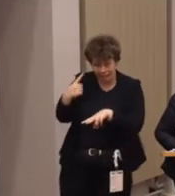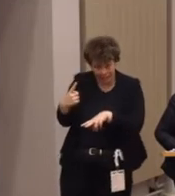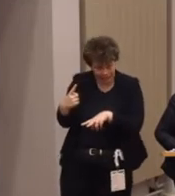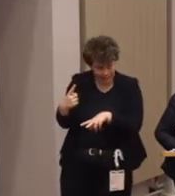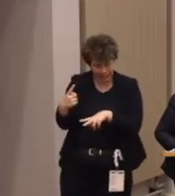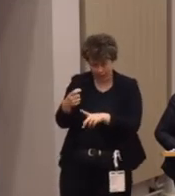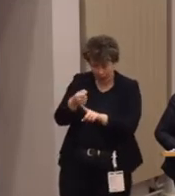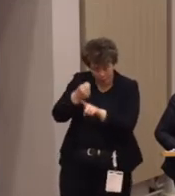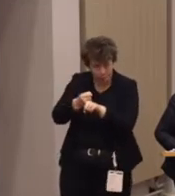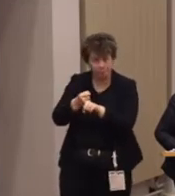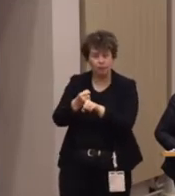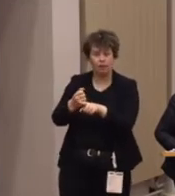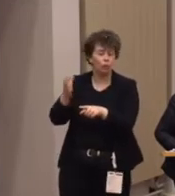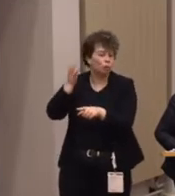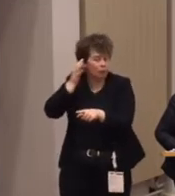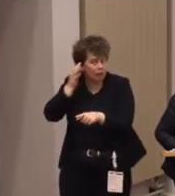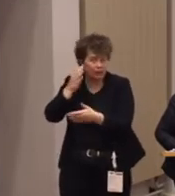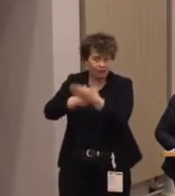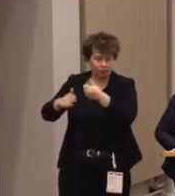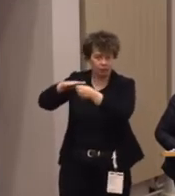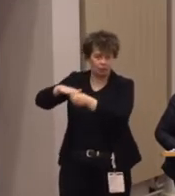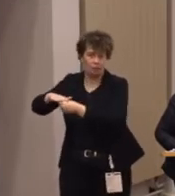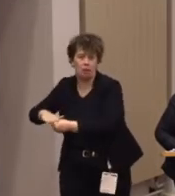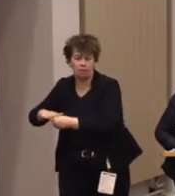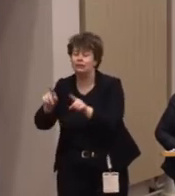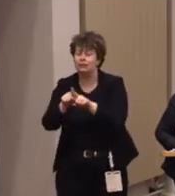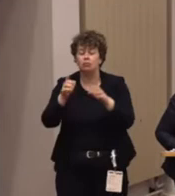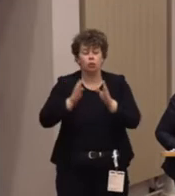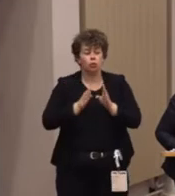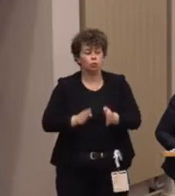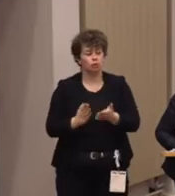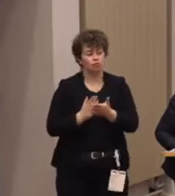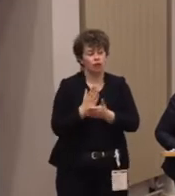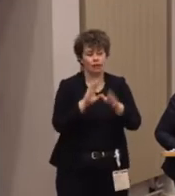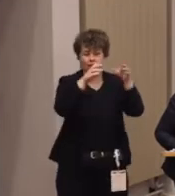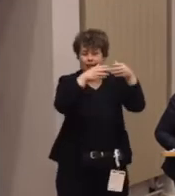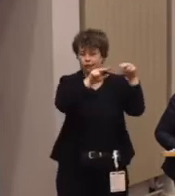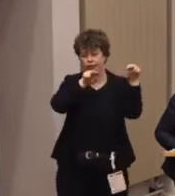marginalised groups like the Human Rights Council report, the special Rapporteur's report,